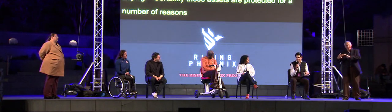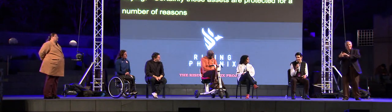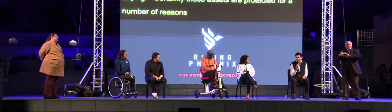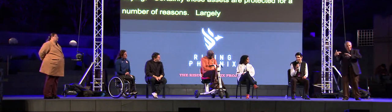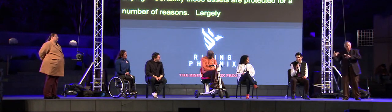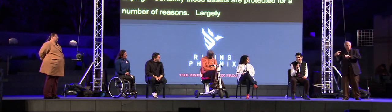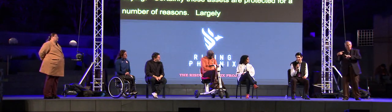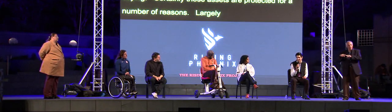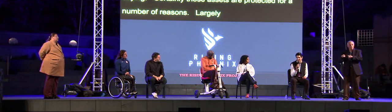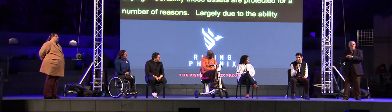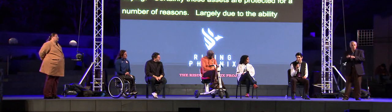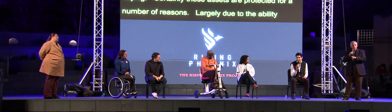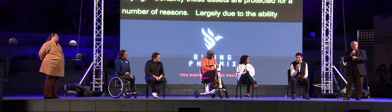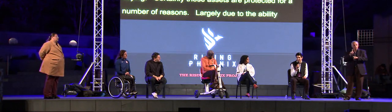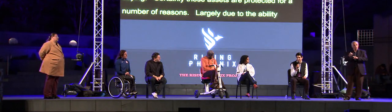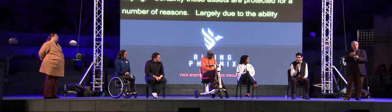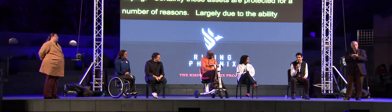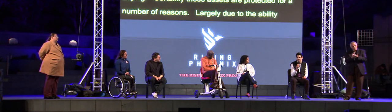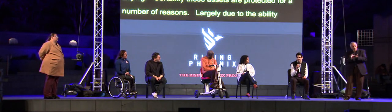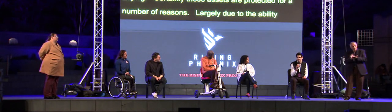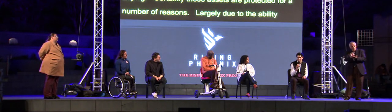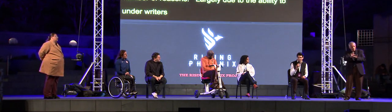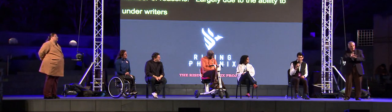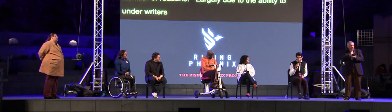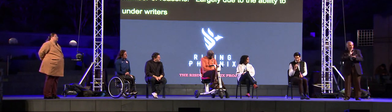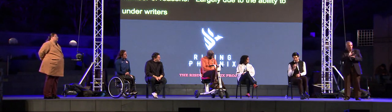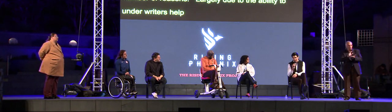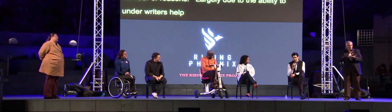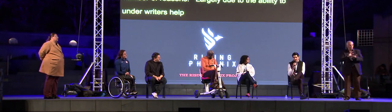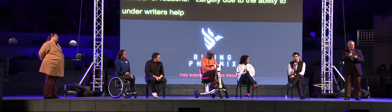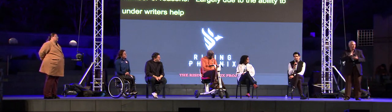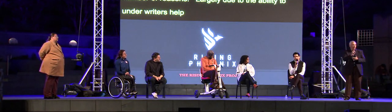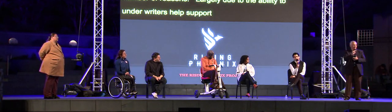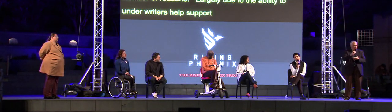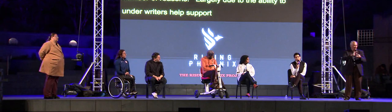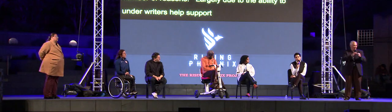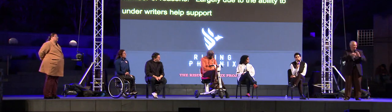to underwrite or help support the delivery of the games.